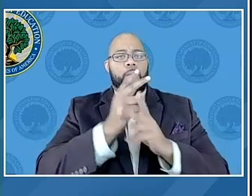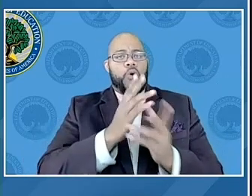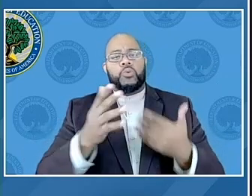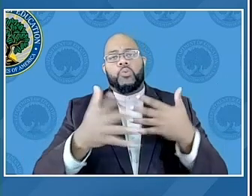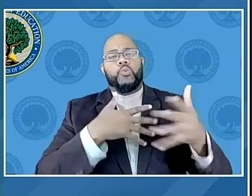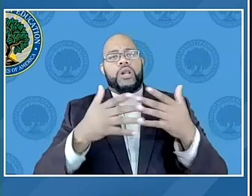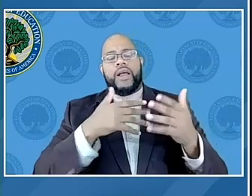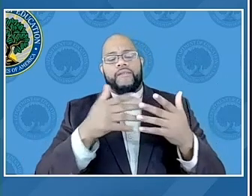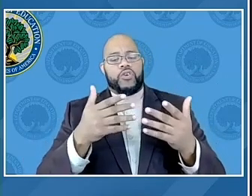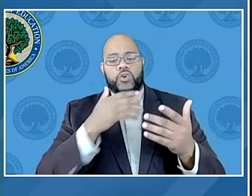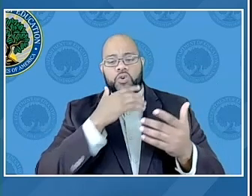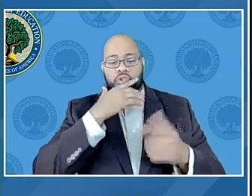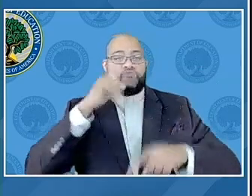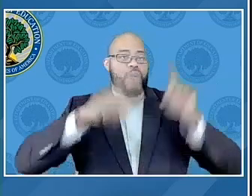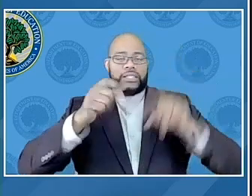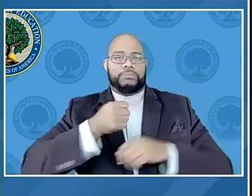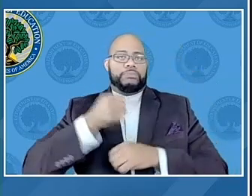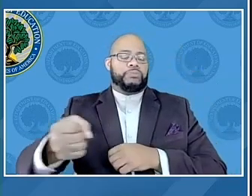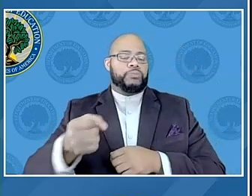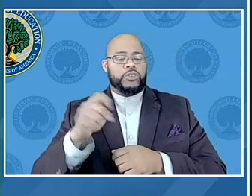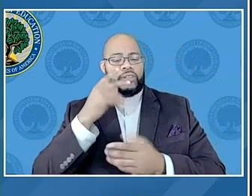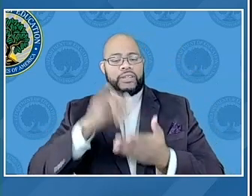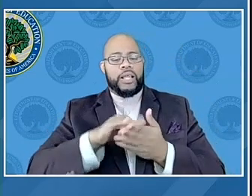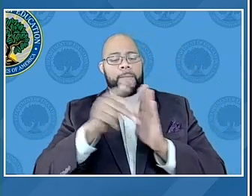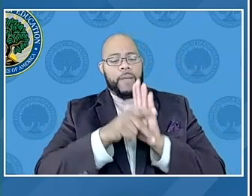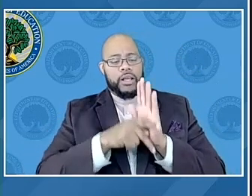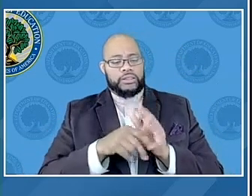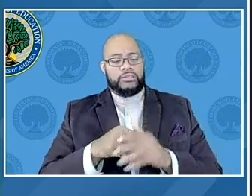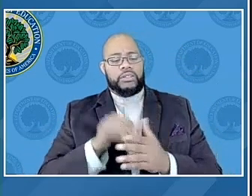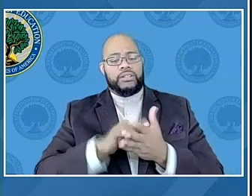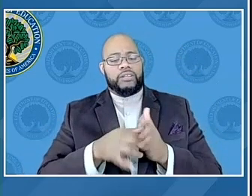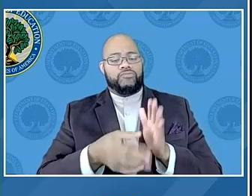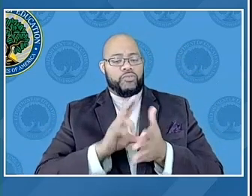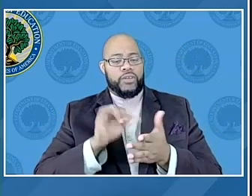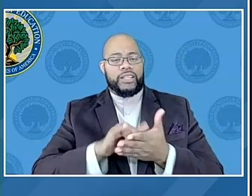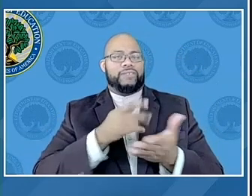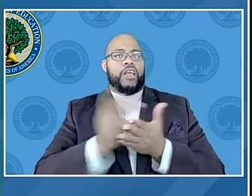random. Please review this policy which is failing us. Default in chapter 13